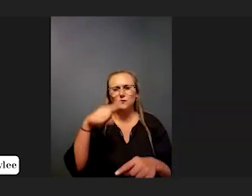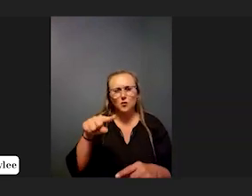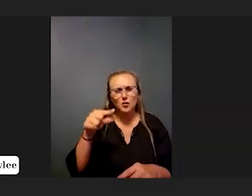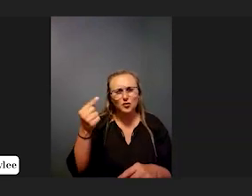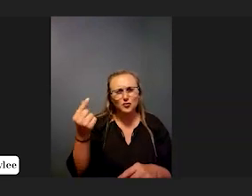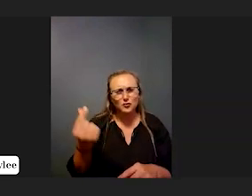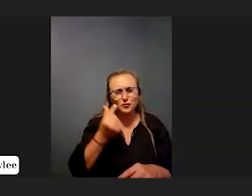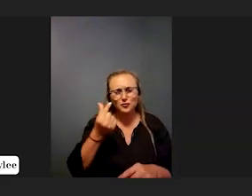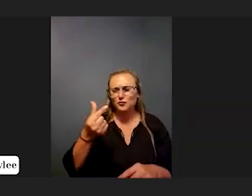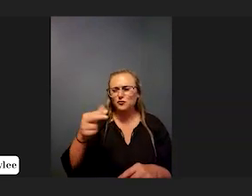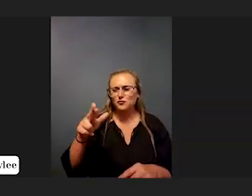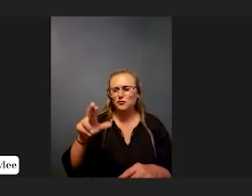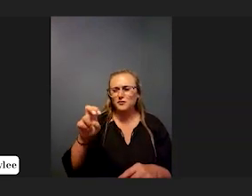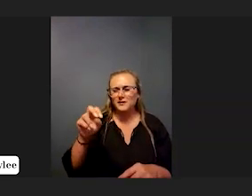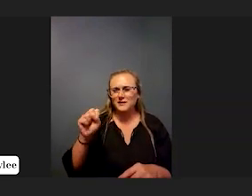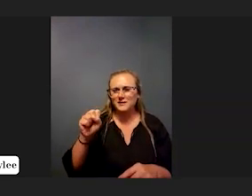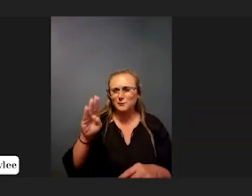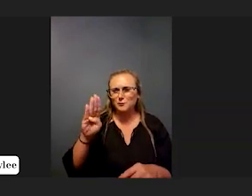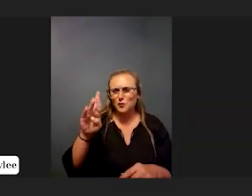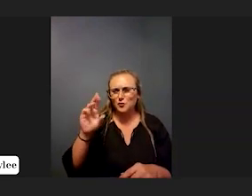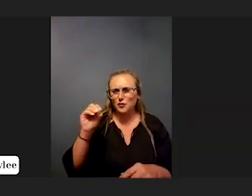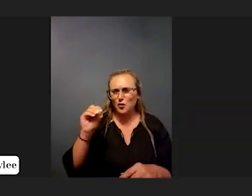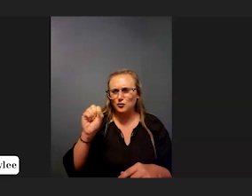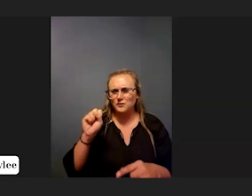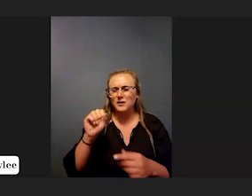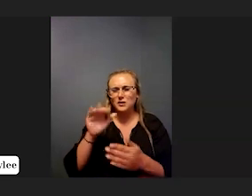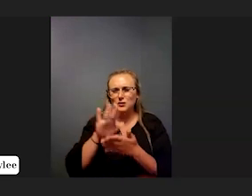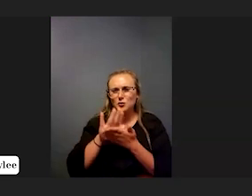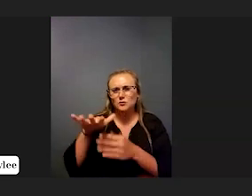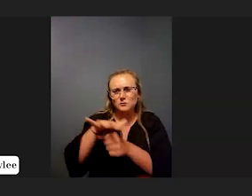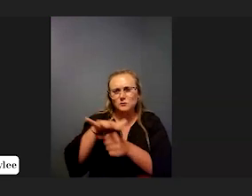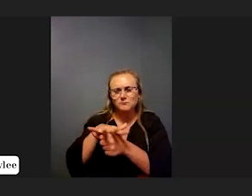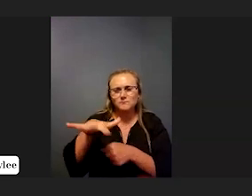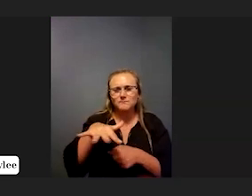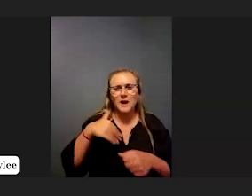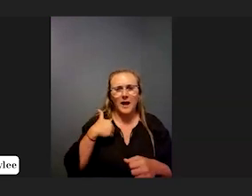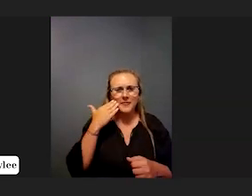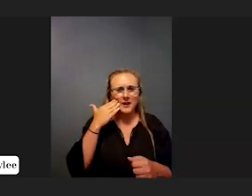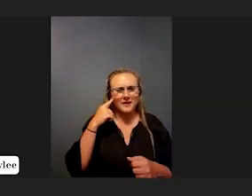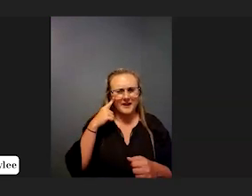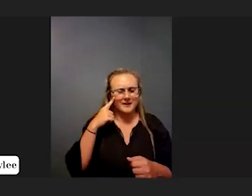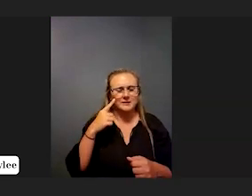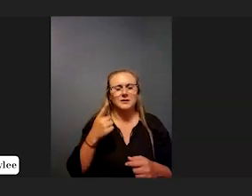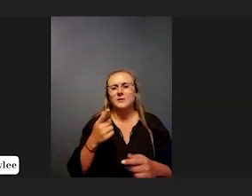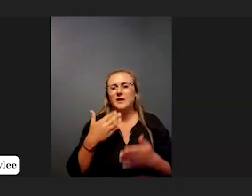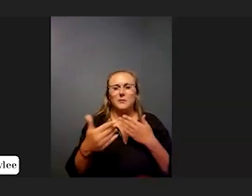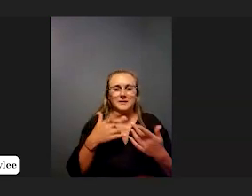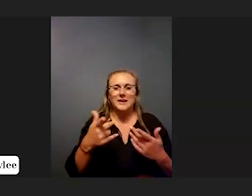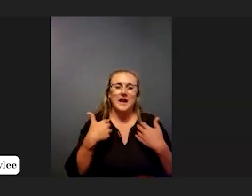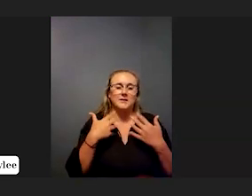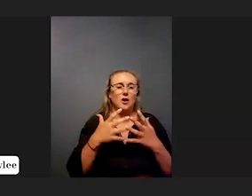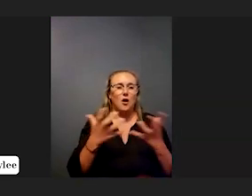I didn't pick anyone out in particular. But it has a whole collection of pie charts and graphs and all kinds of other elements